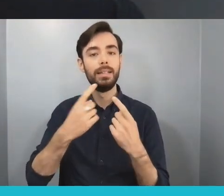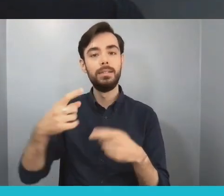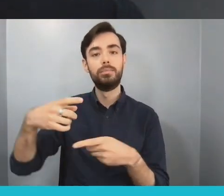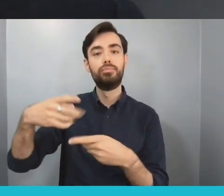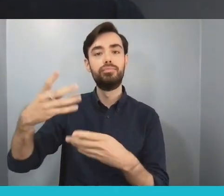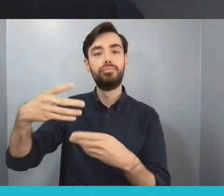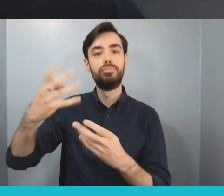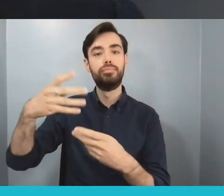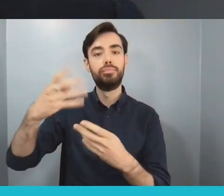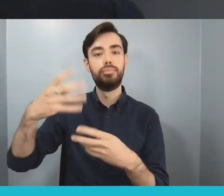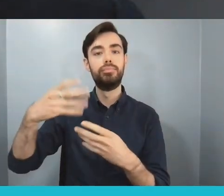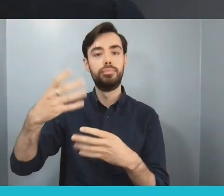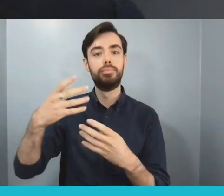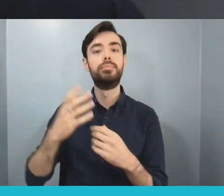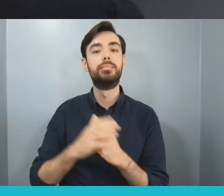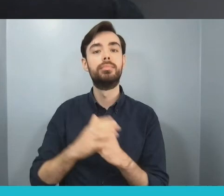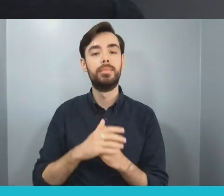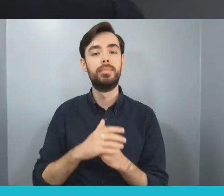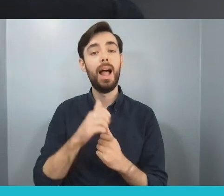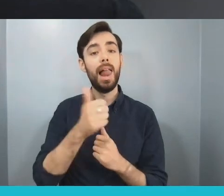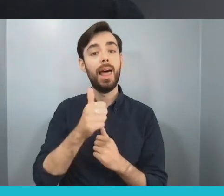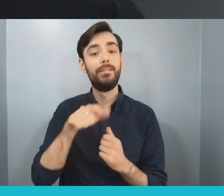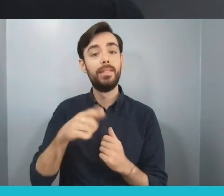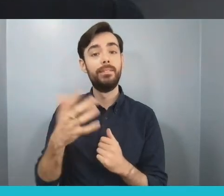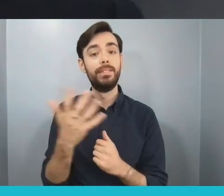After the performance there will also be a short poll for you to complete along with